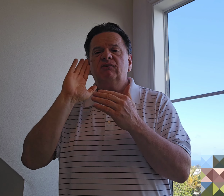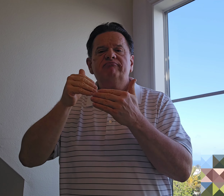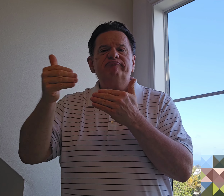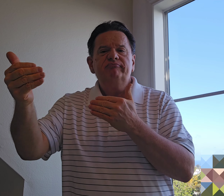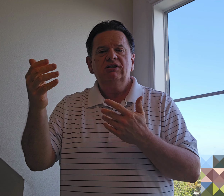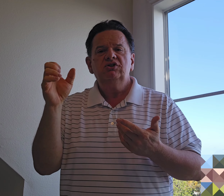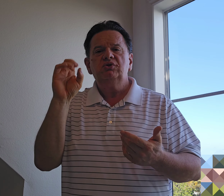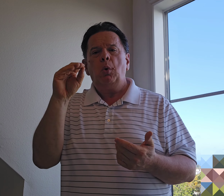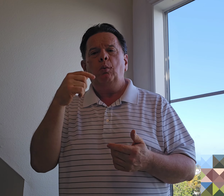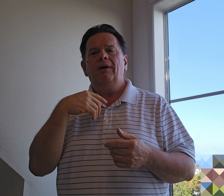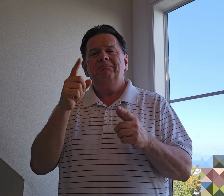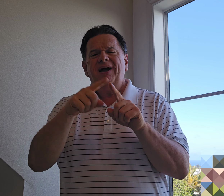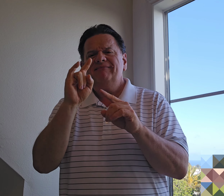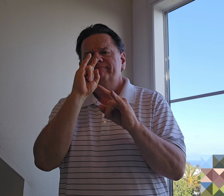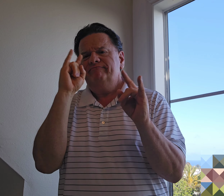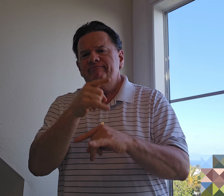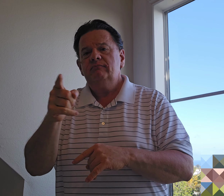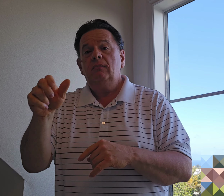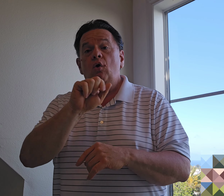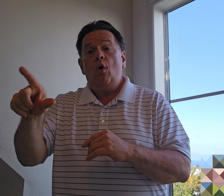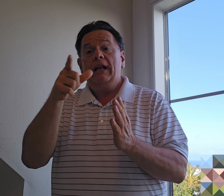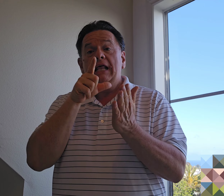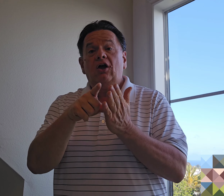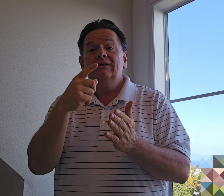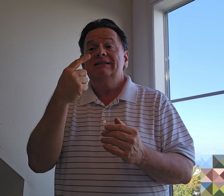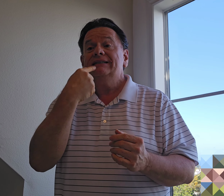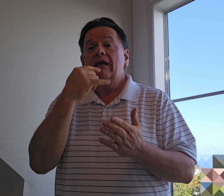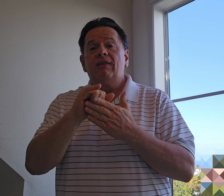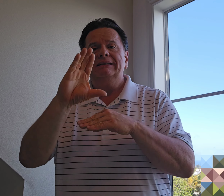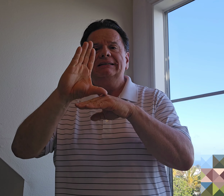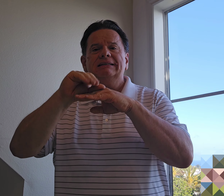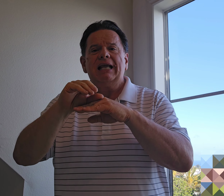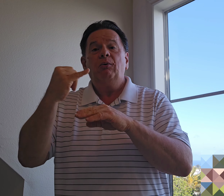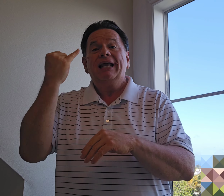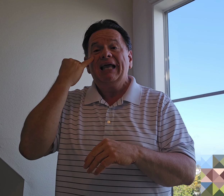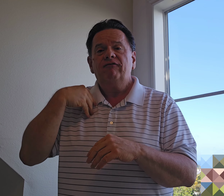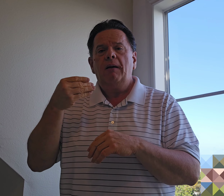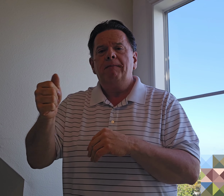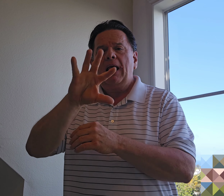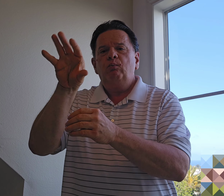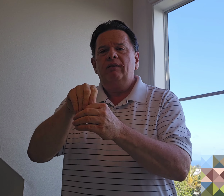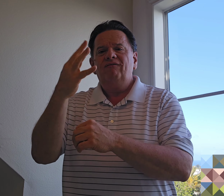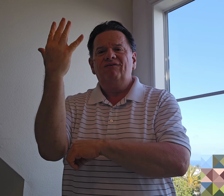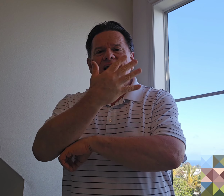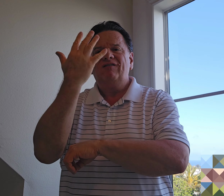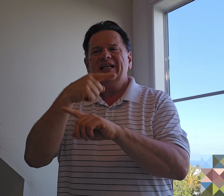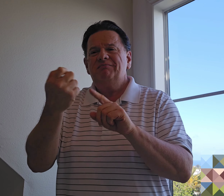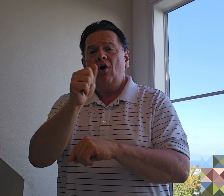there would be a discount if I paid within five days. All the letters took more than five days to arrive from Italy,